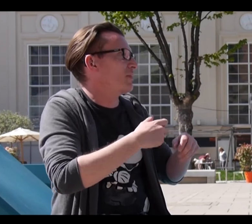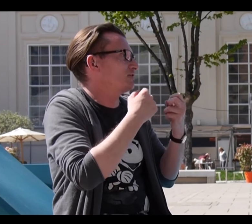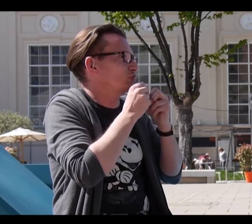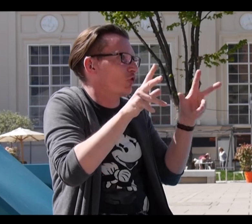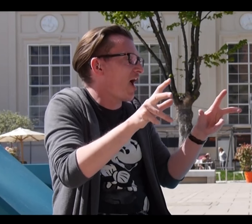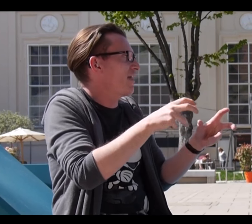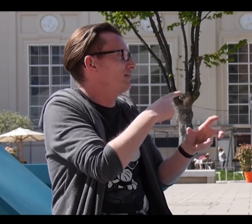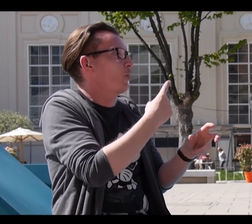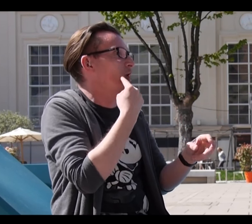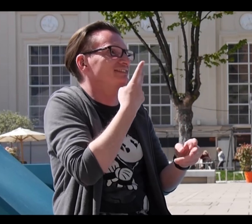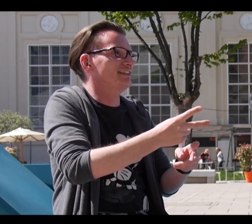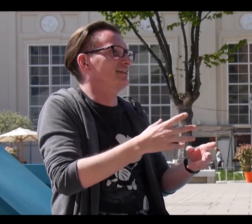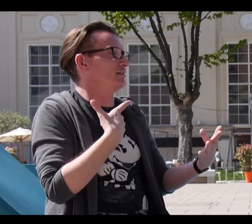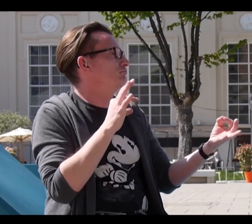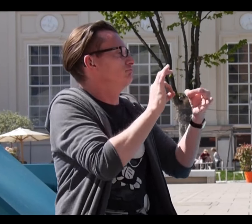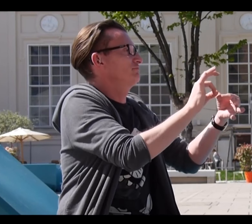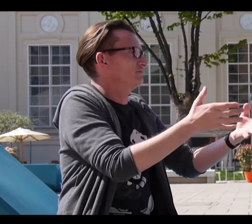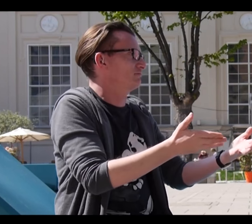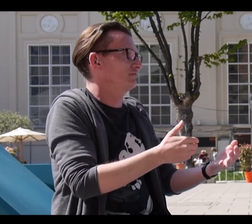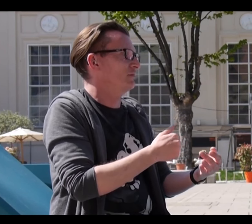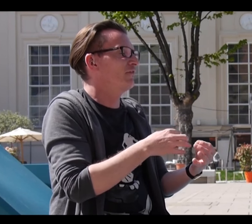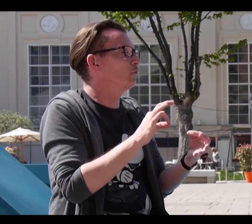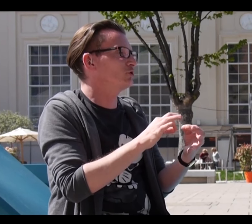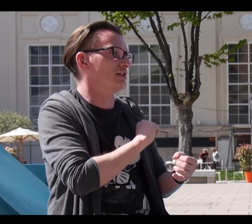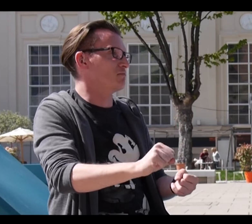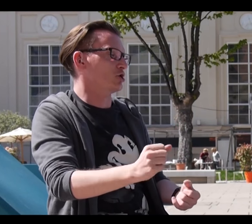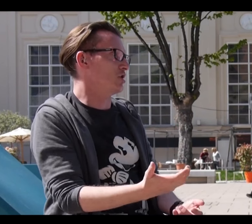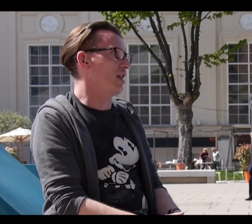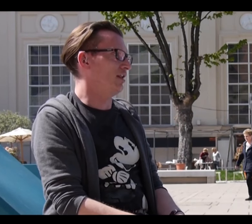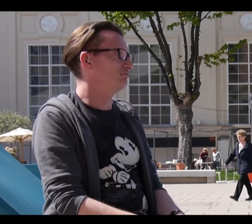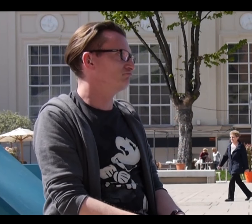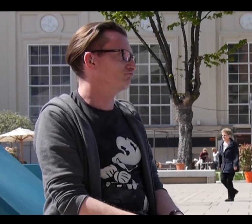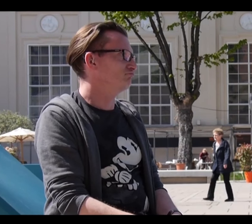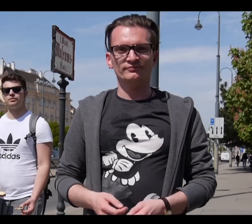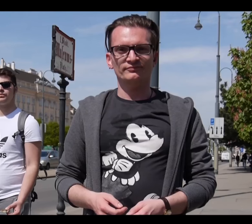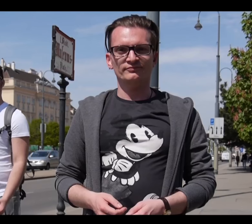For example. a child is screaming, I'm able to visualize that automatically and react immediately.